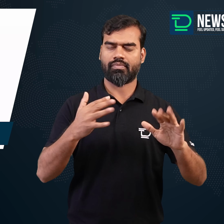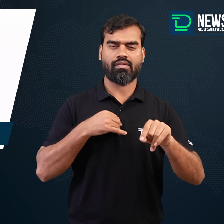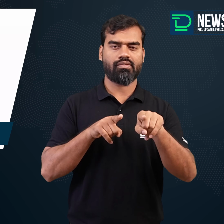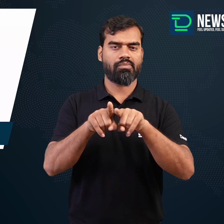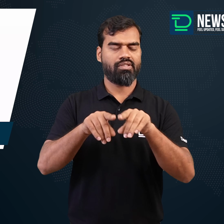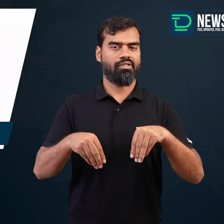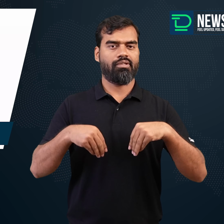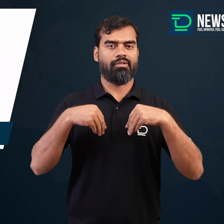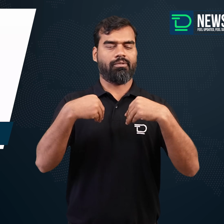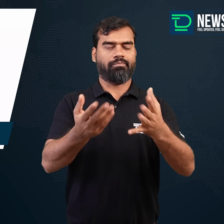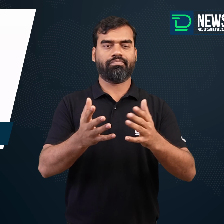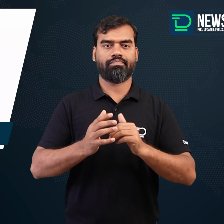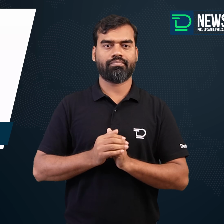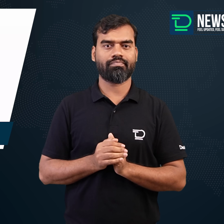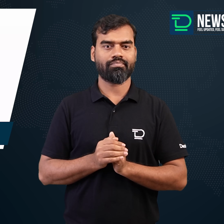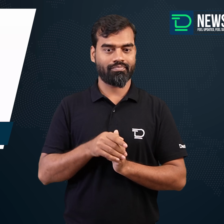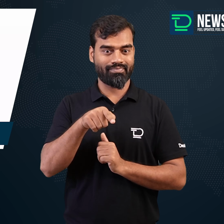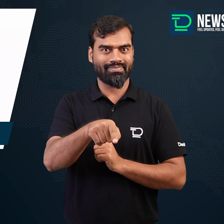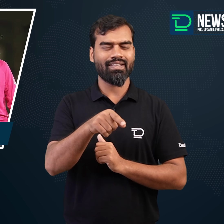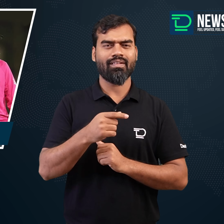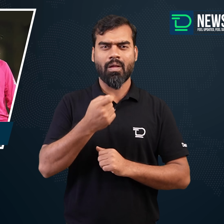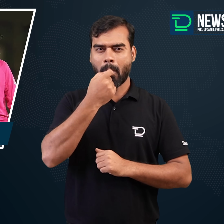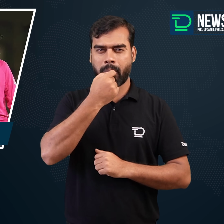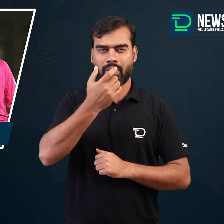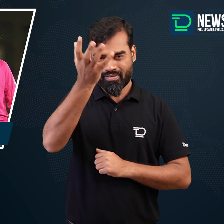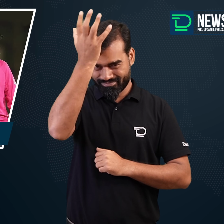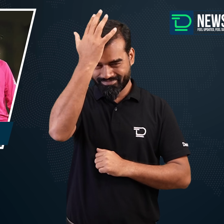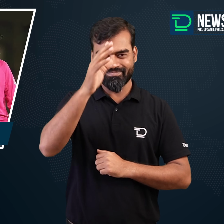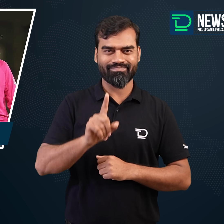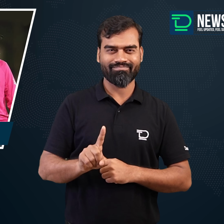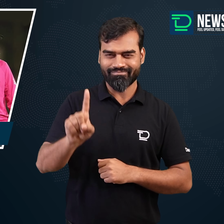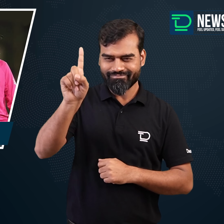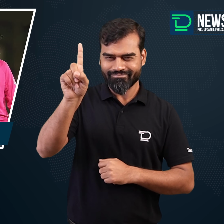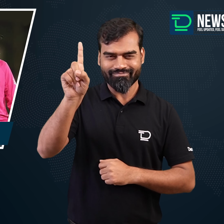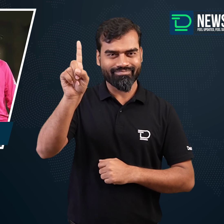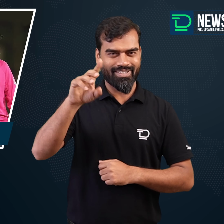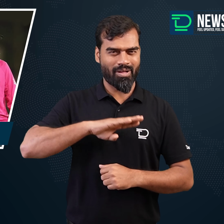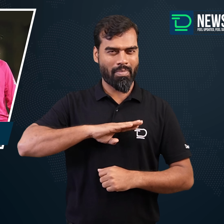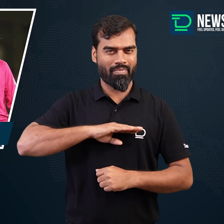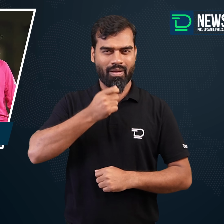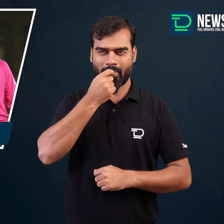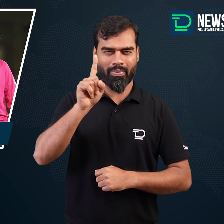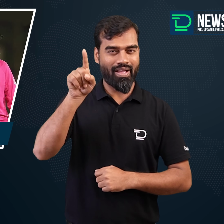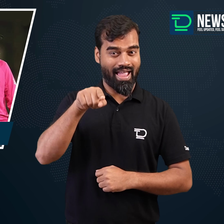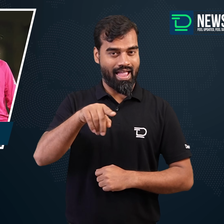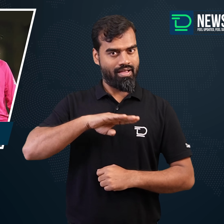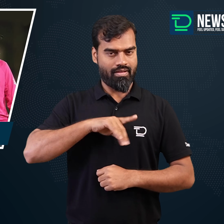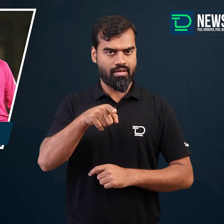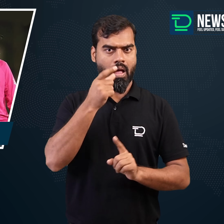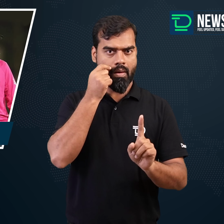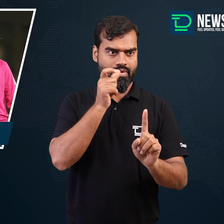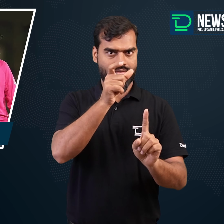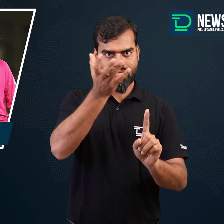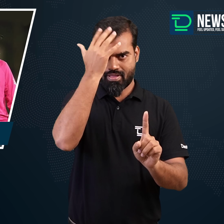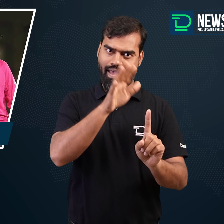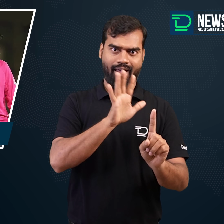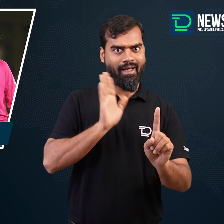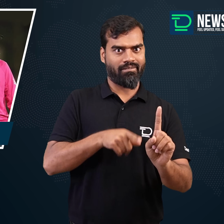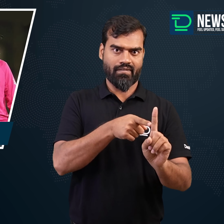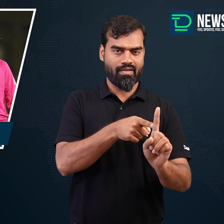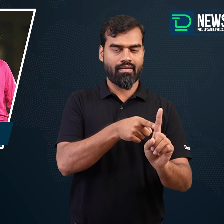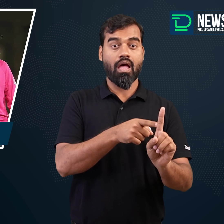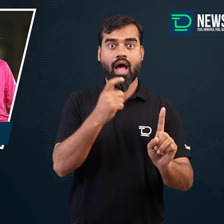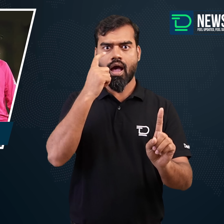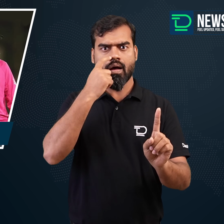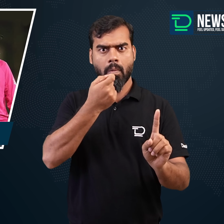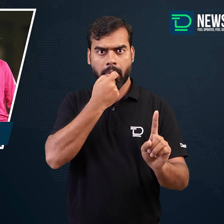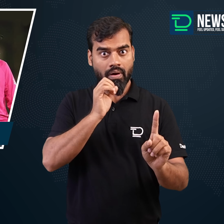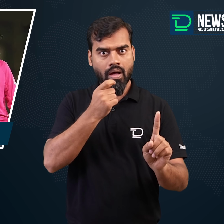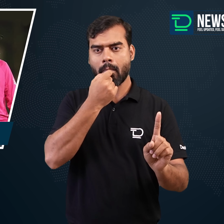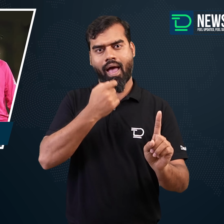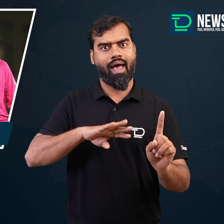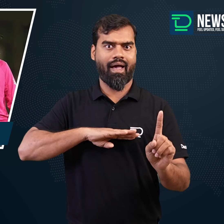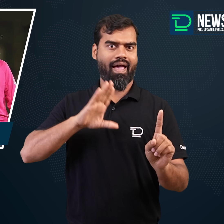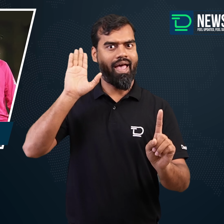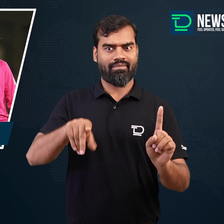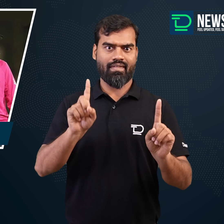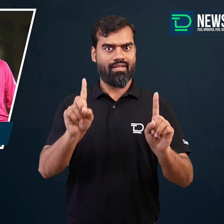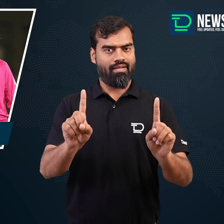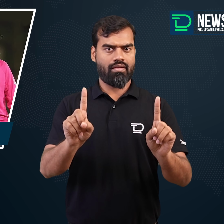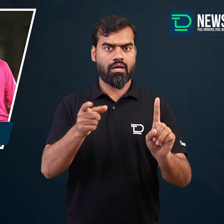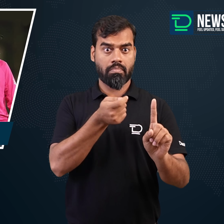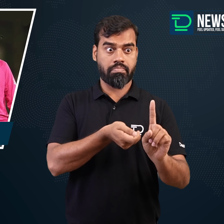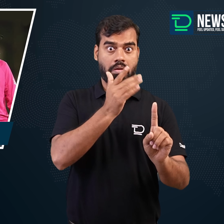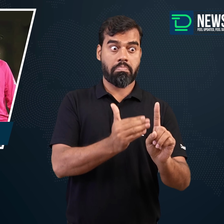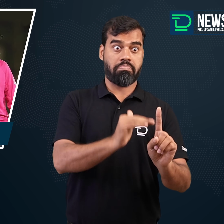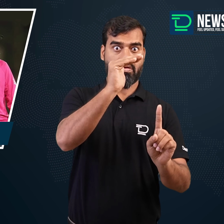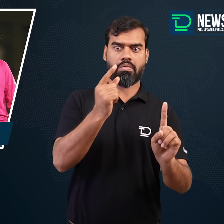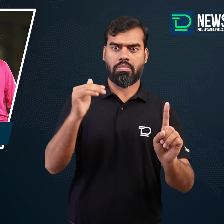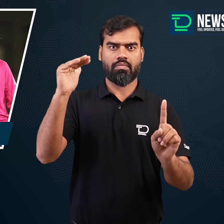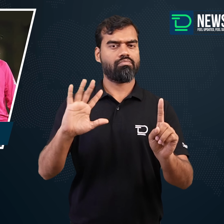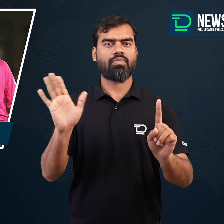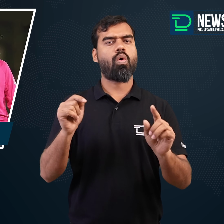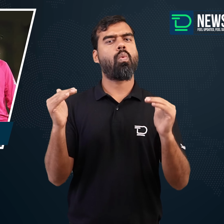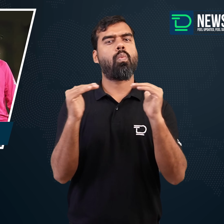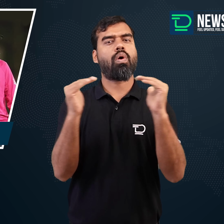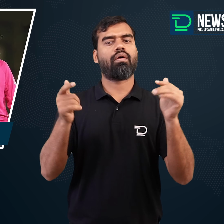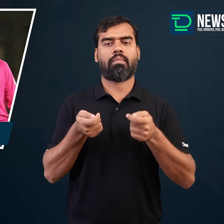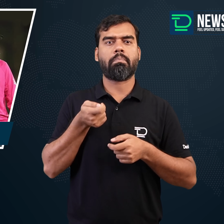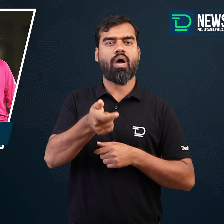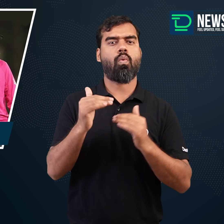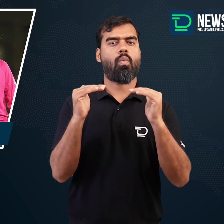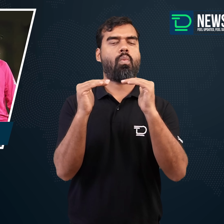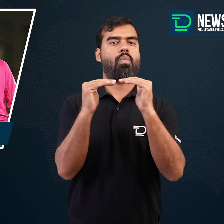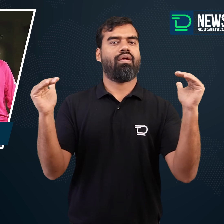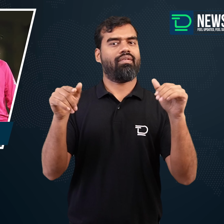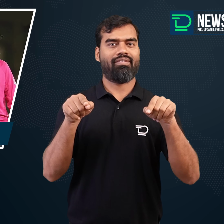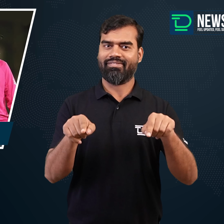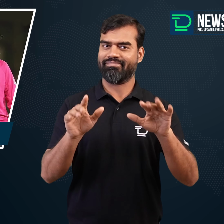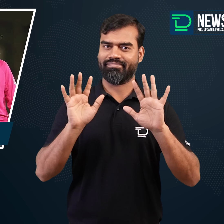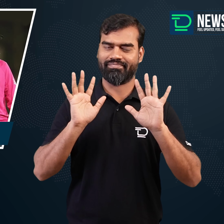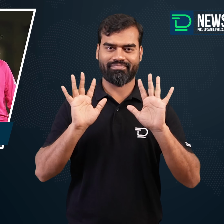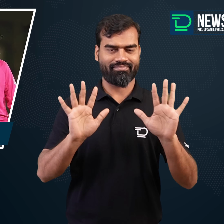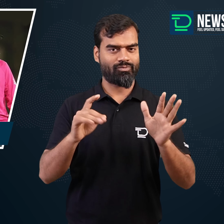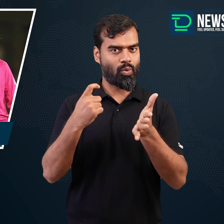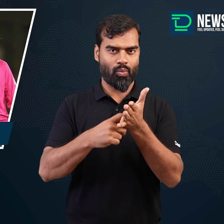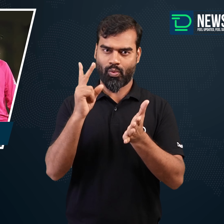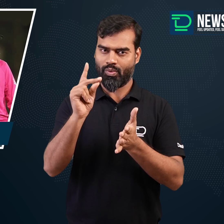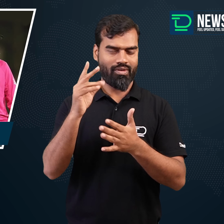For example, umpires of men's and women's matches will be paid equally.